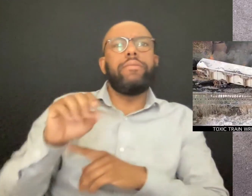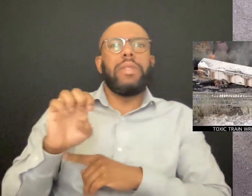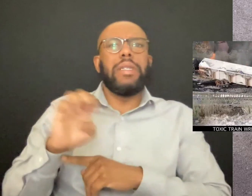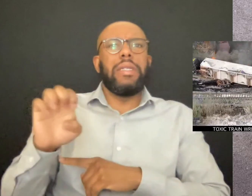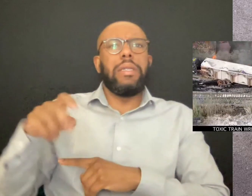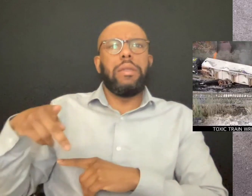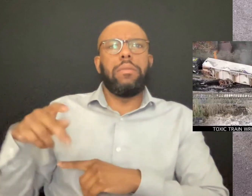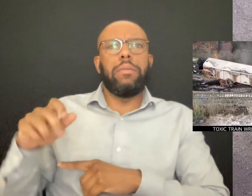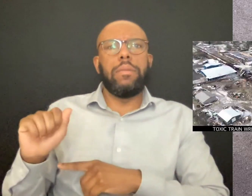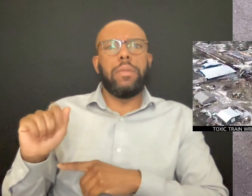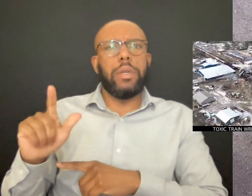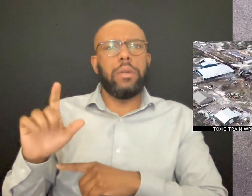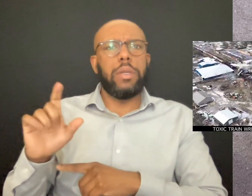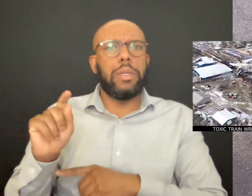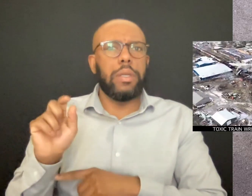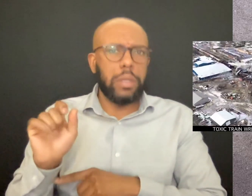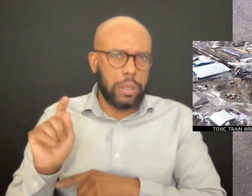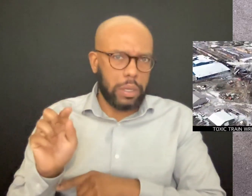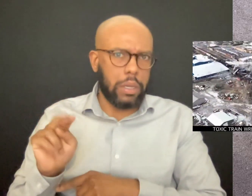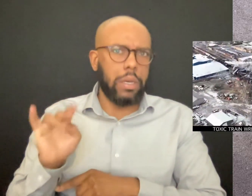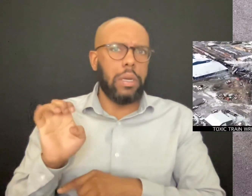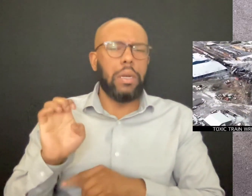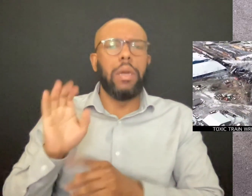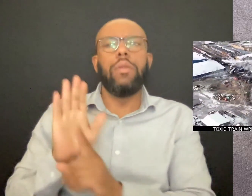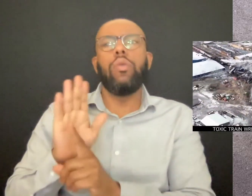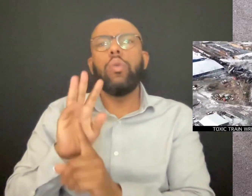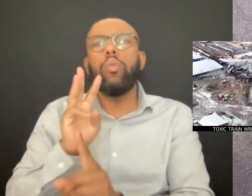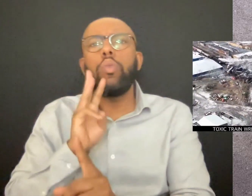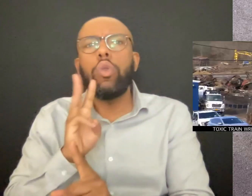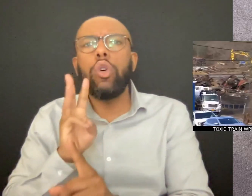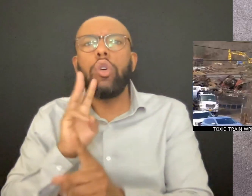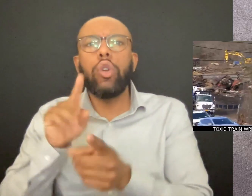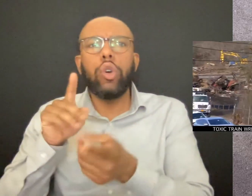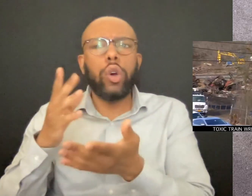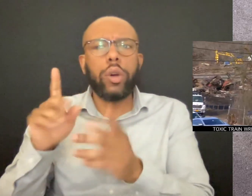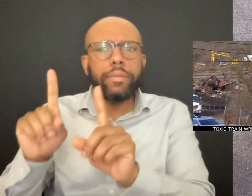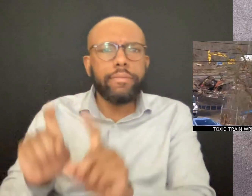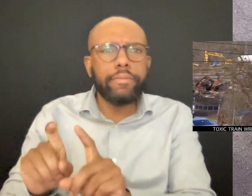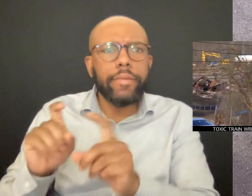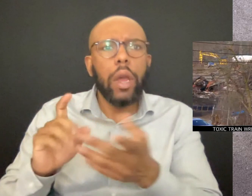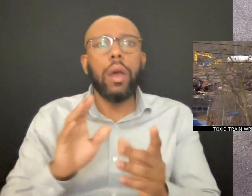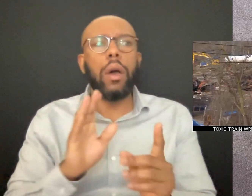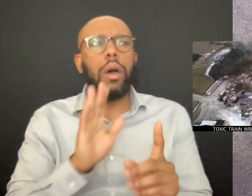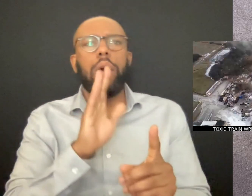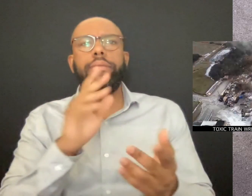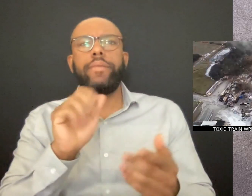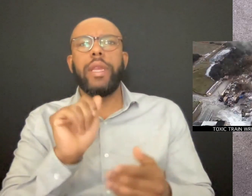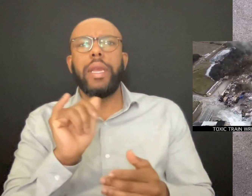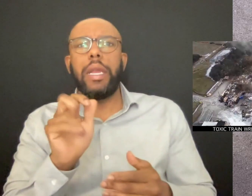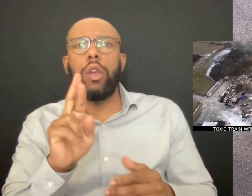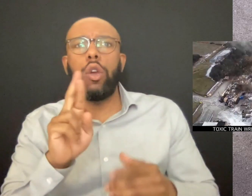East Palestine's municipal water and indoor air are free from contaminants